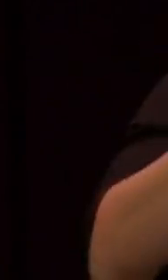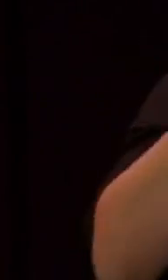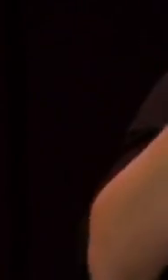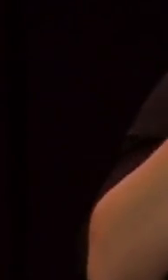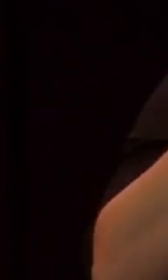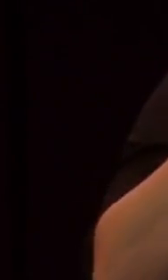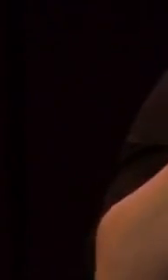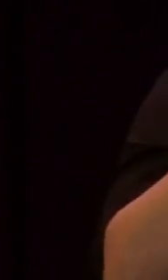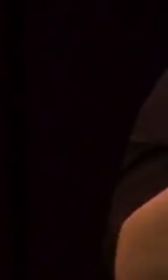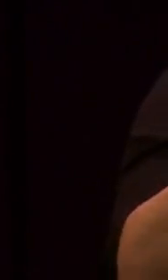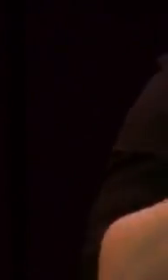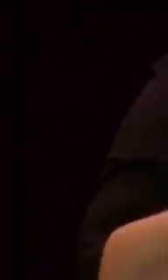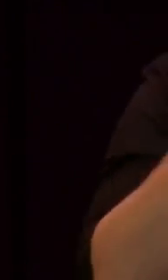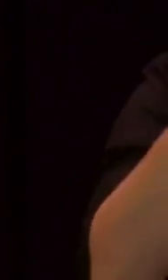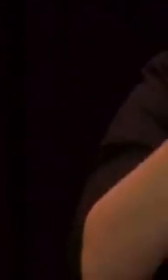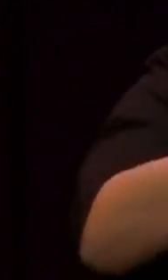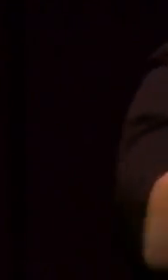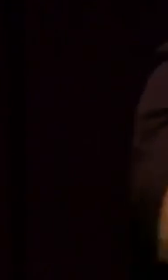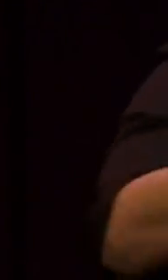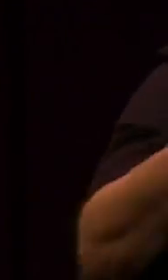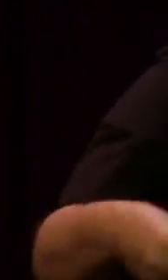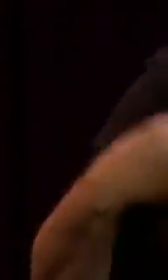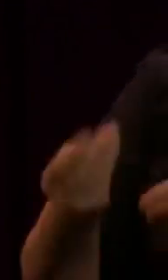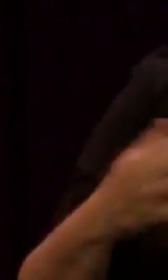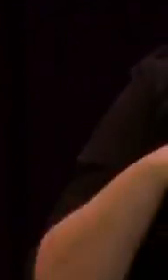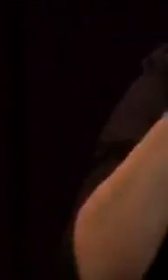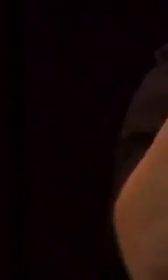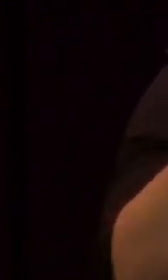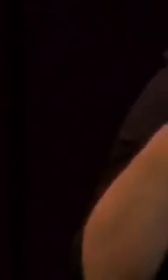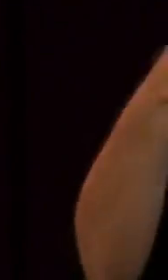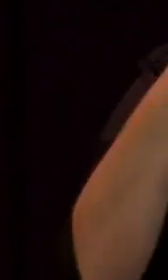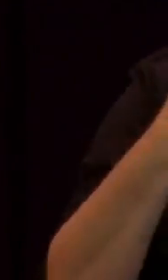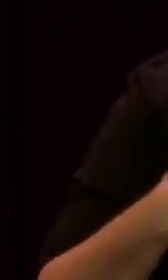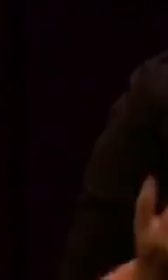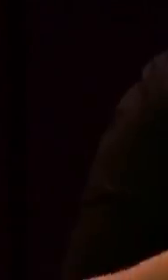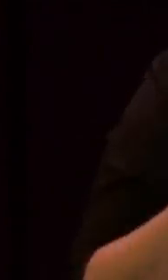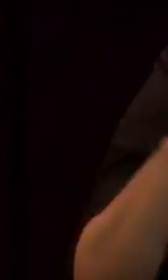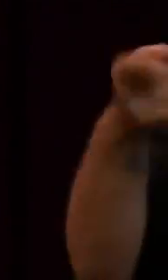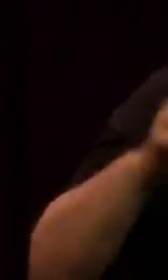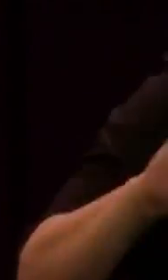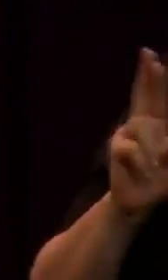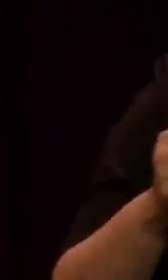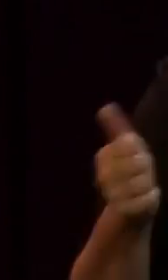OUR SERVICES ARE BEING DELIVERED. AND SO FOR ANYBODY TO SAY TO US GET YOUR HOUSE IN ORDER AND COME